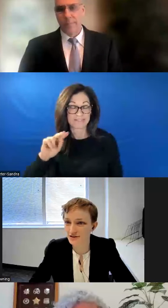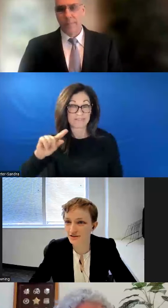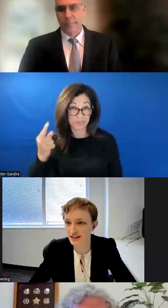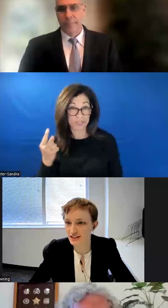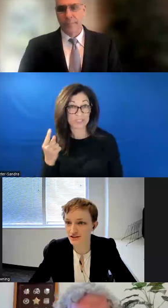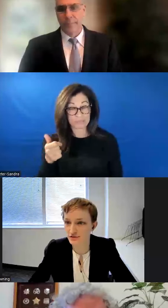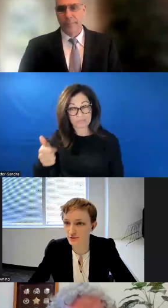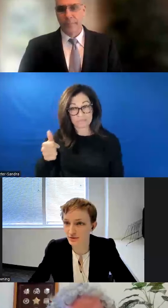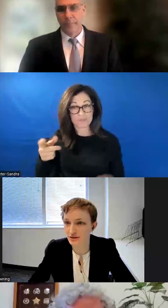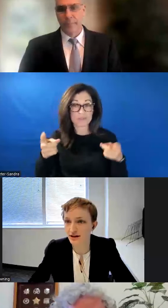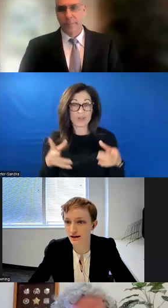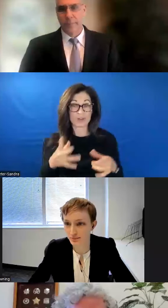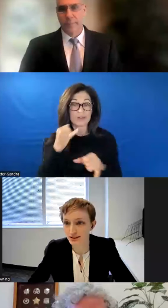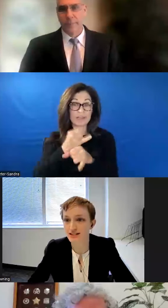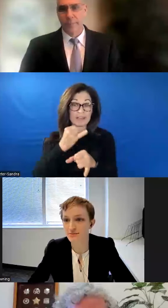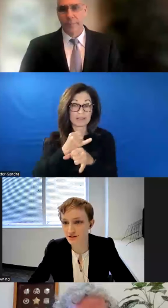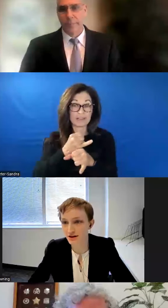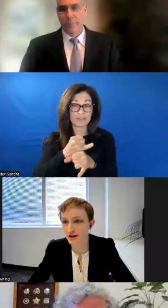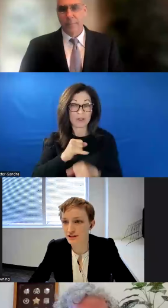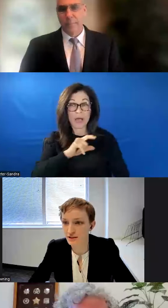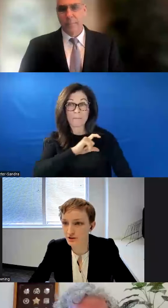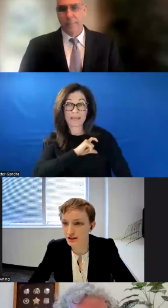DIRECTOR OF THE INSTITUTE FOR POLICE, MENTAL HEALTH AND COMMUNITY